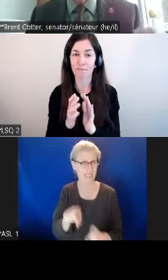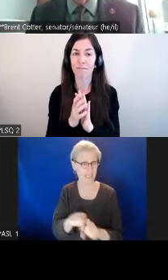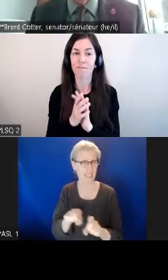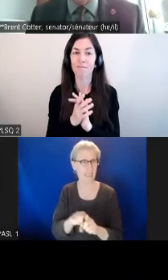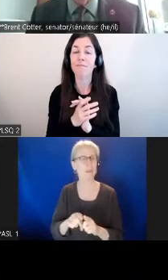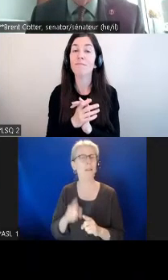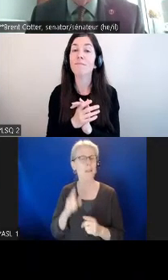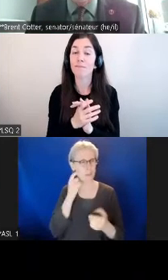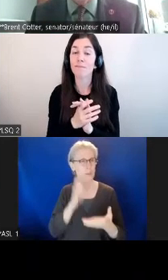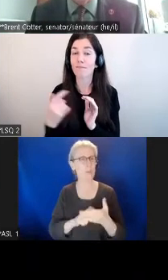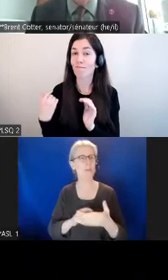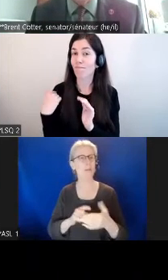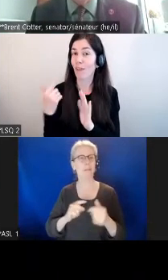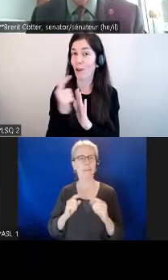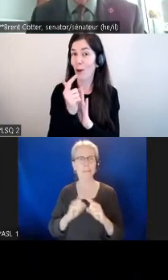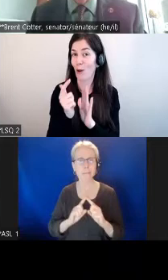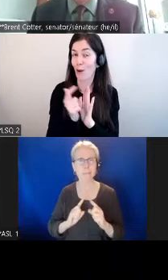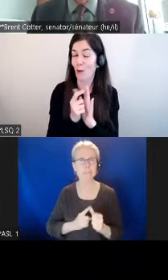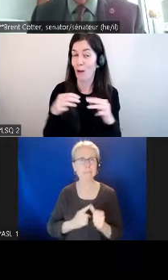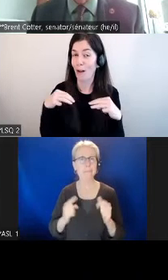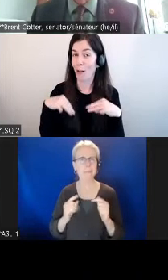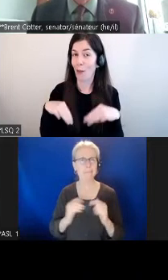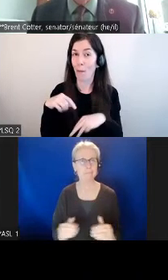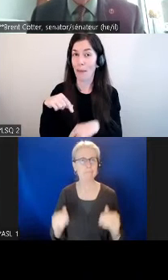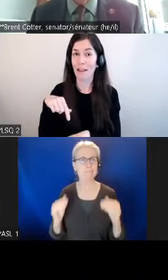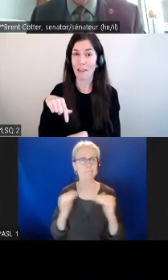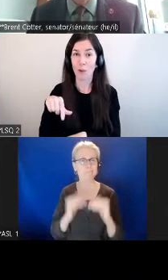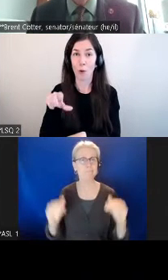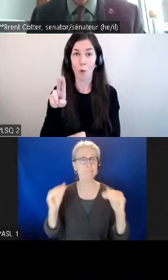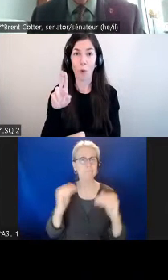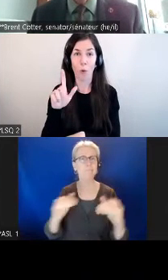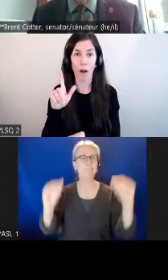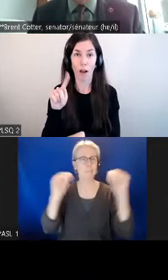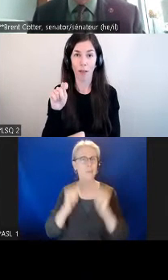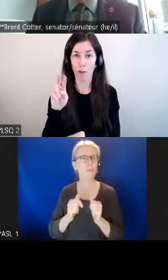STAGES THAT BILL WILL HAVE TO GO THROUGH INITIALLY IN THE HOUSE OF COMMONS.